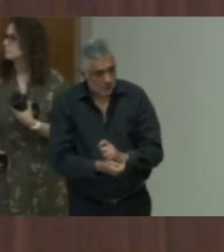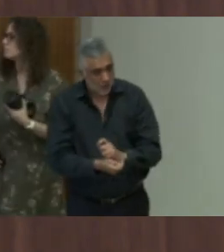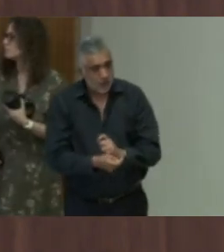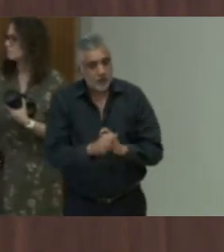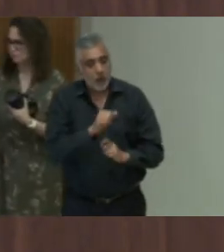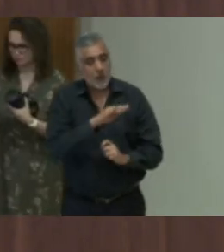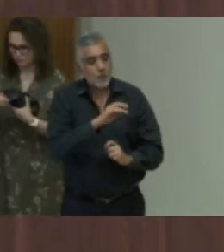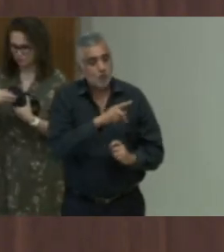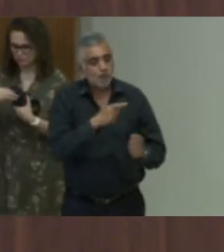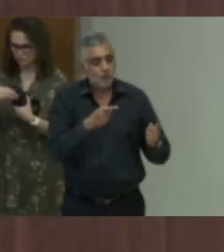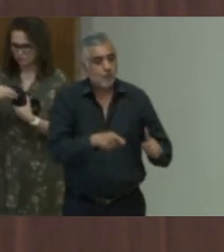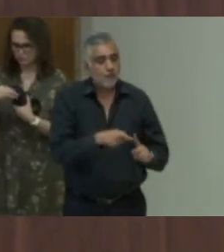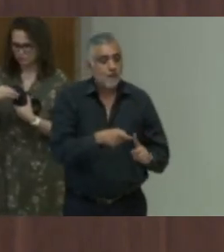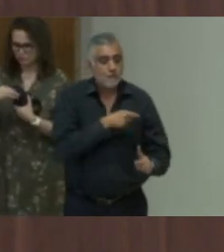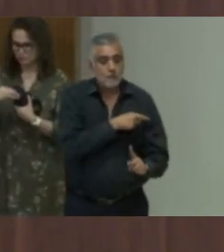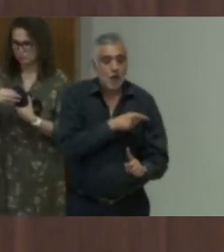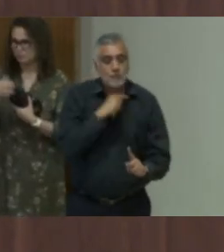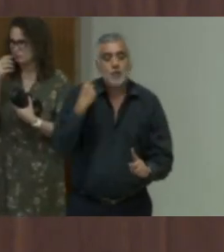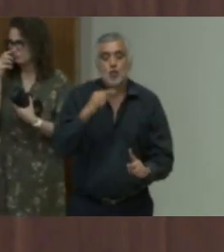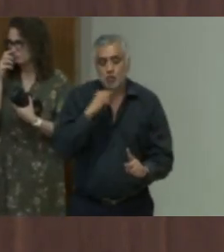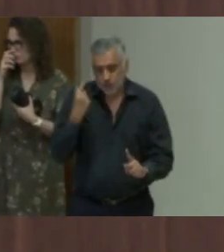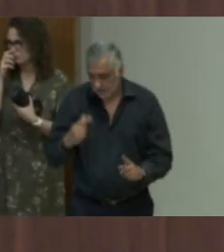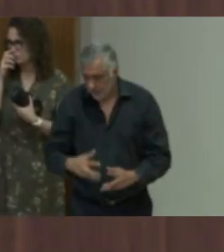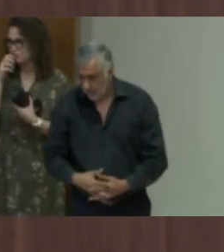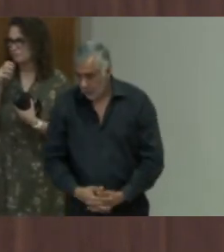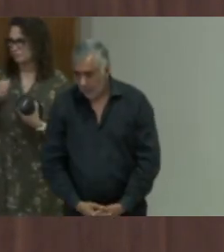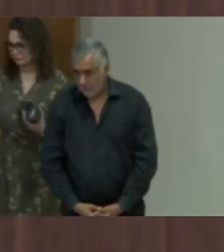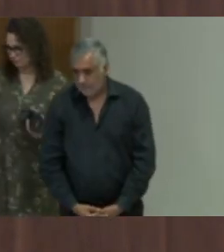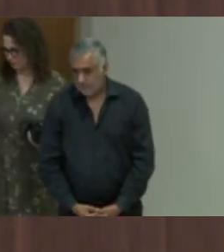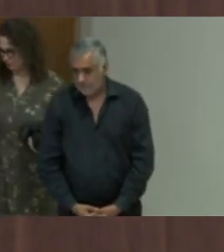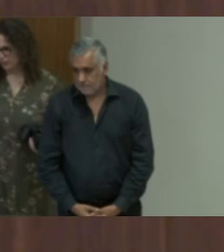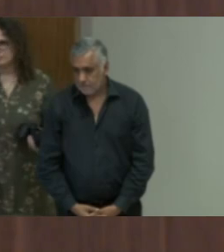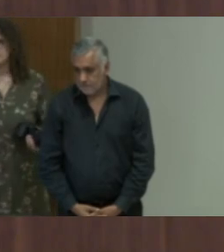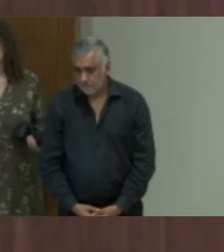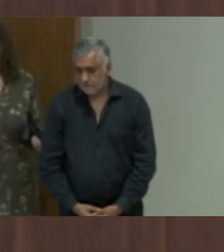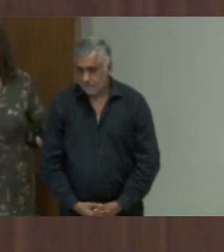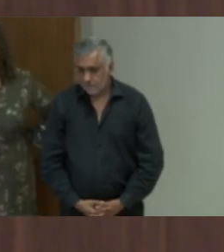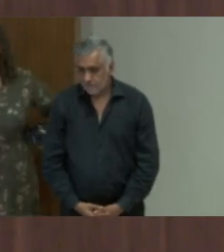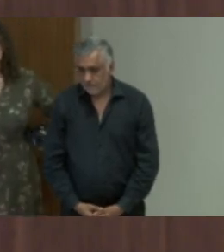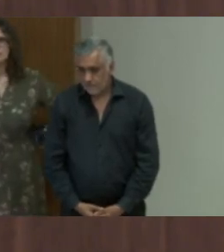While the survey from the territory also collects